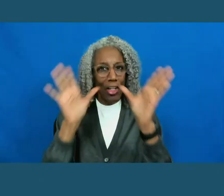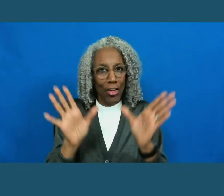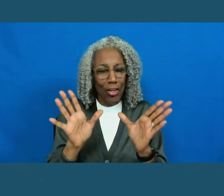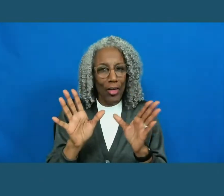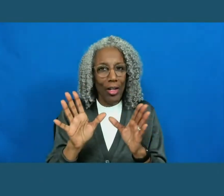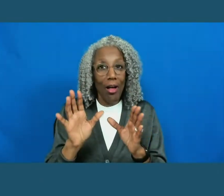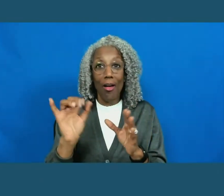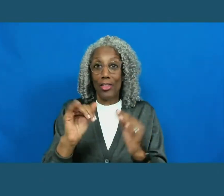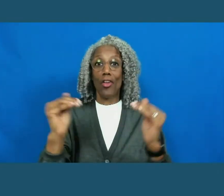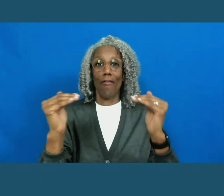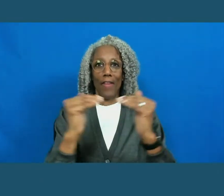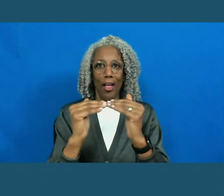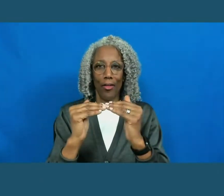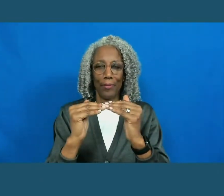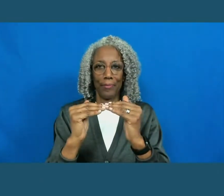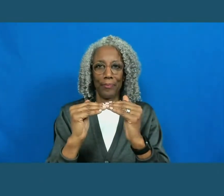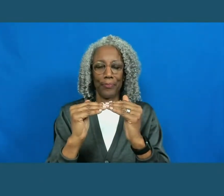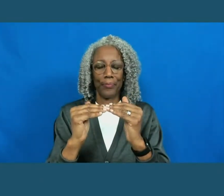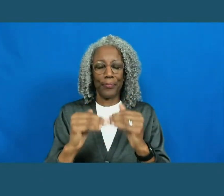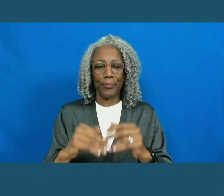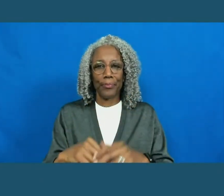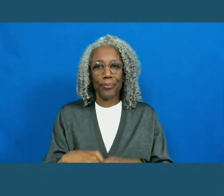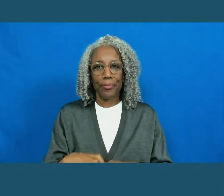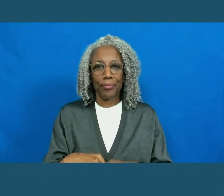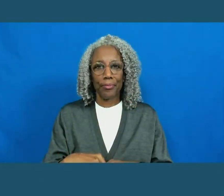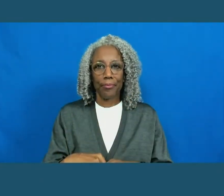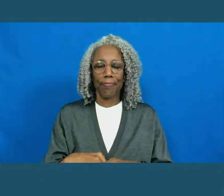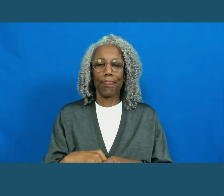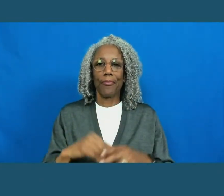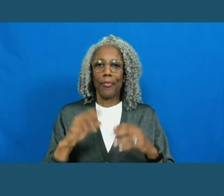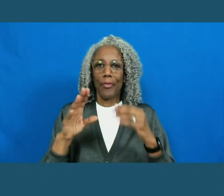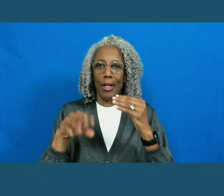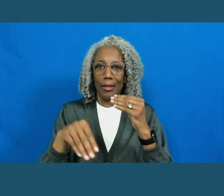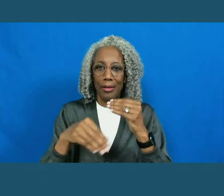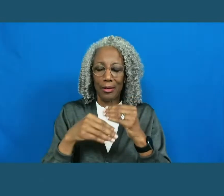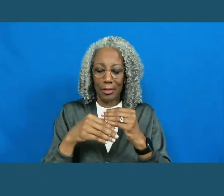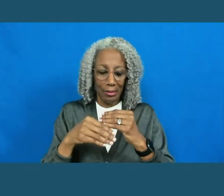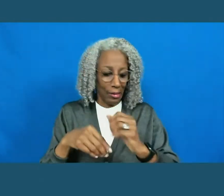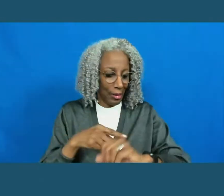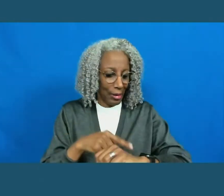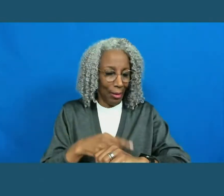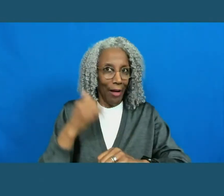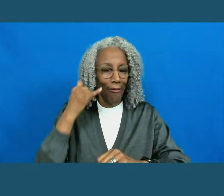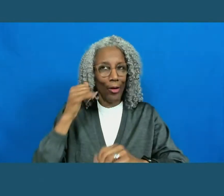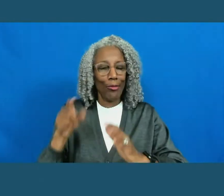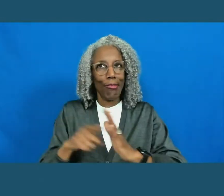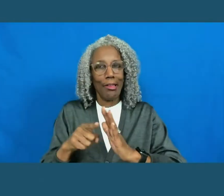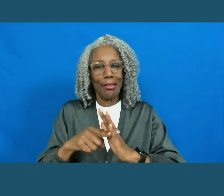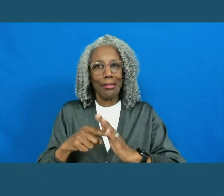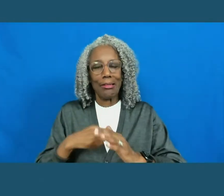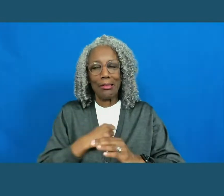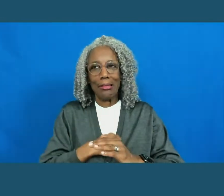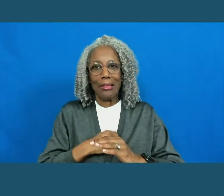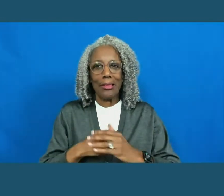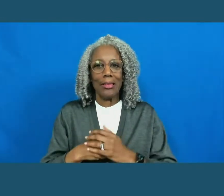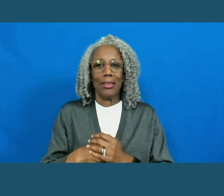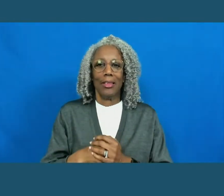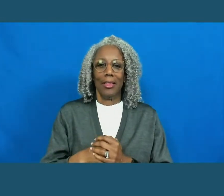what the actions are, so it's just clear. Um, and it's fair.